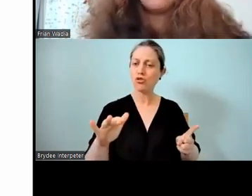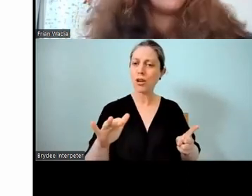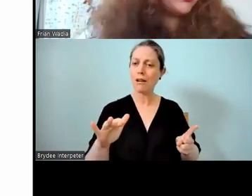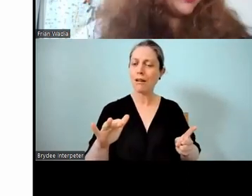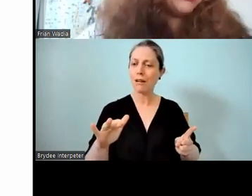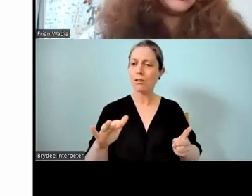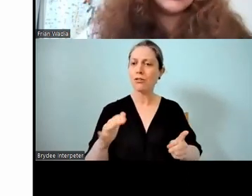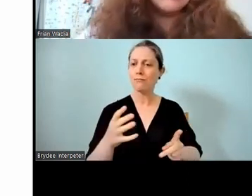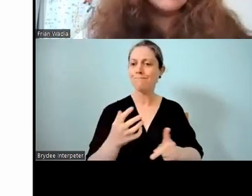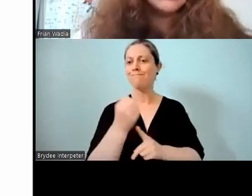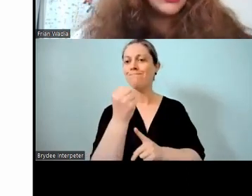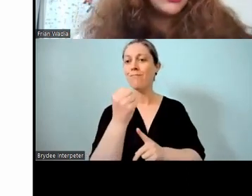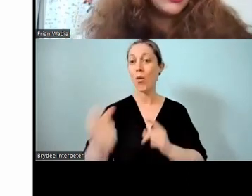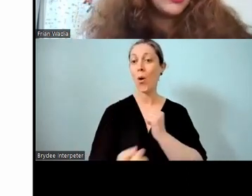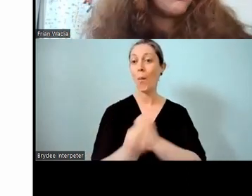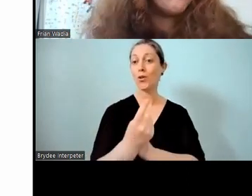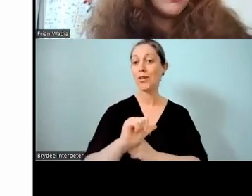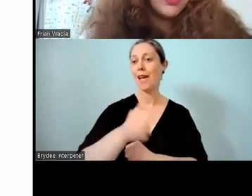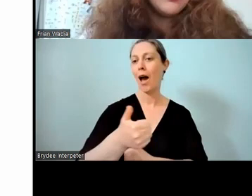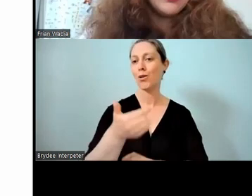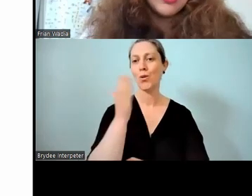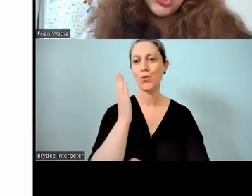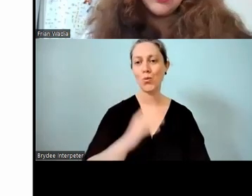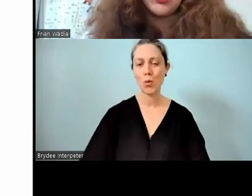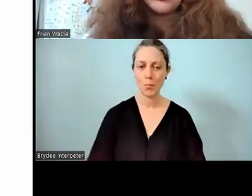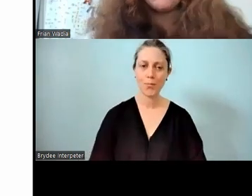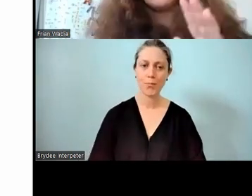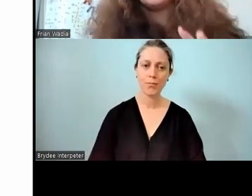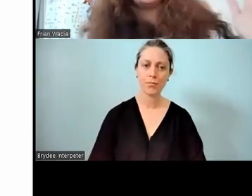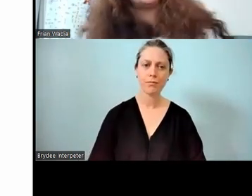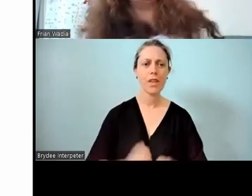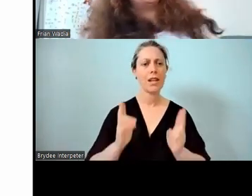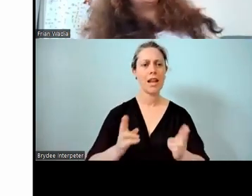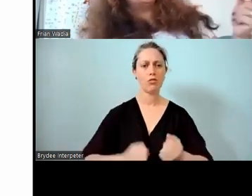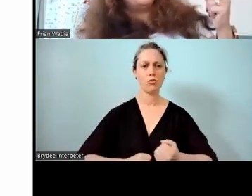and grow and develop those skills. And then natural supports, what does natural mean?